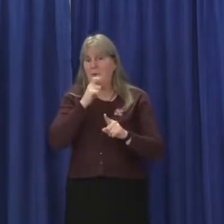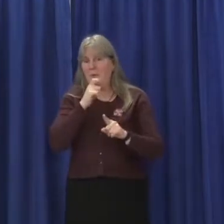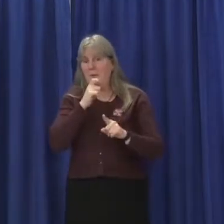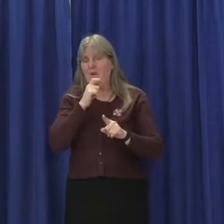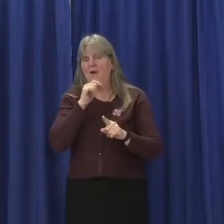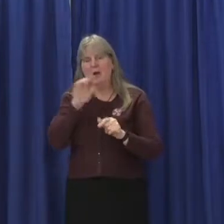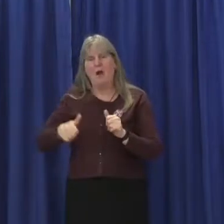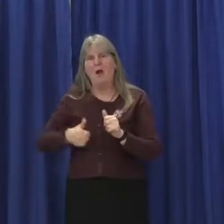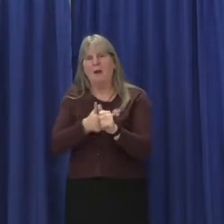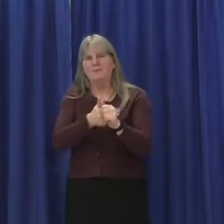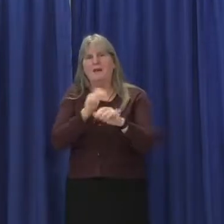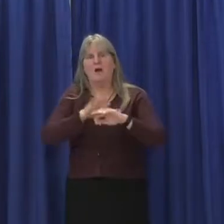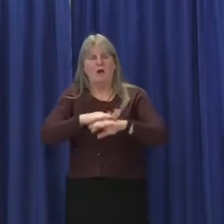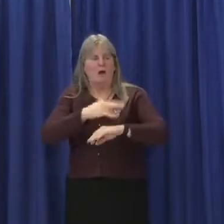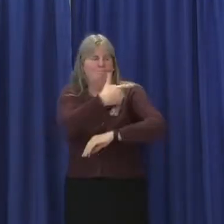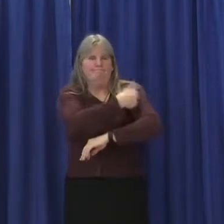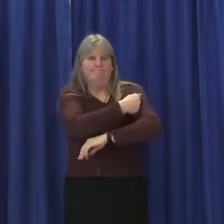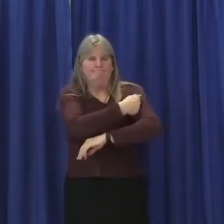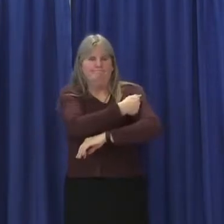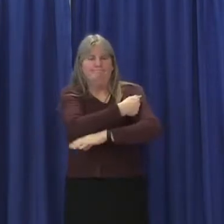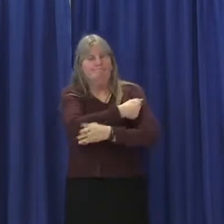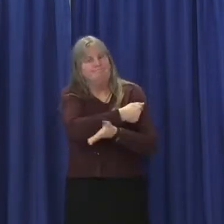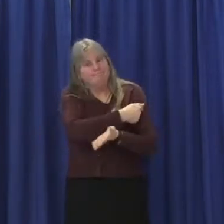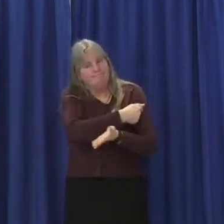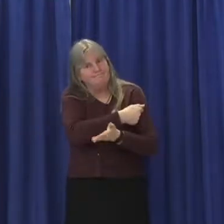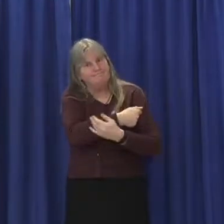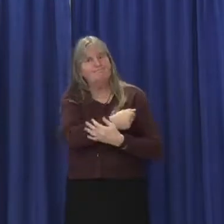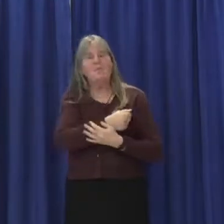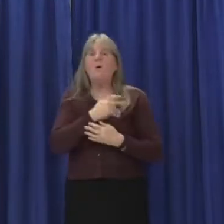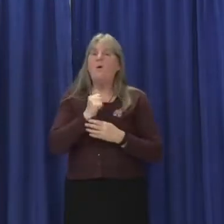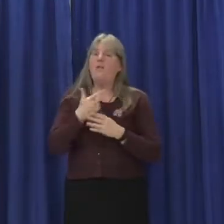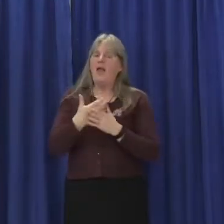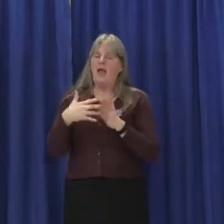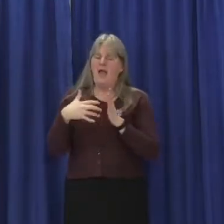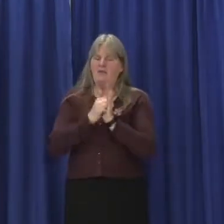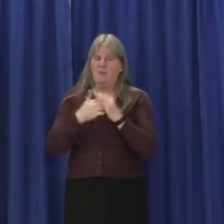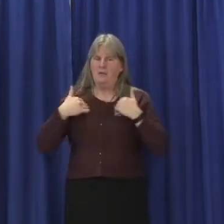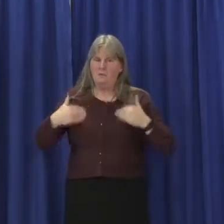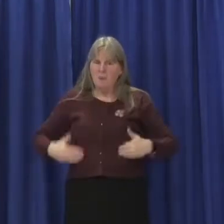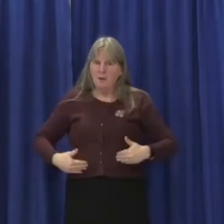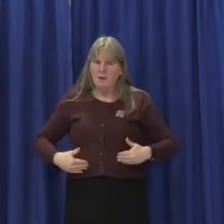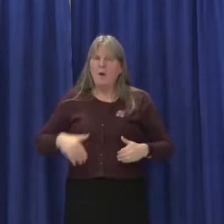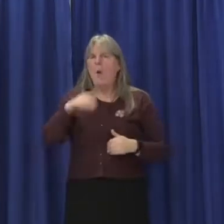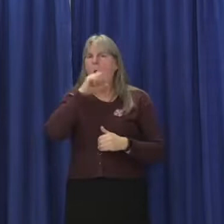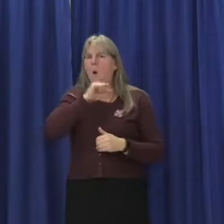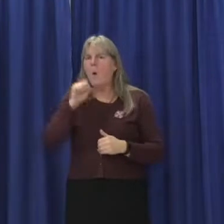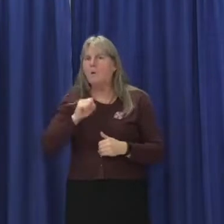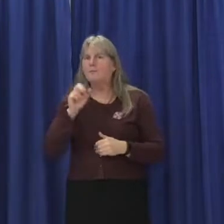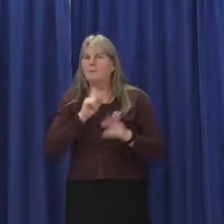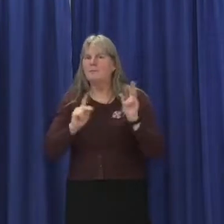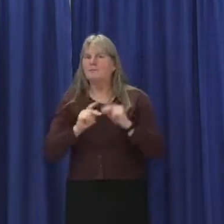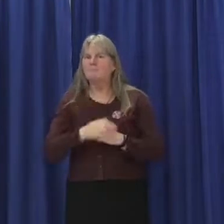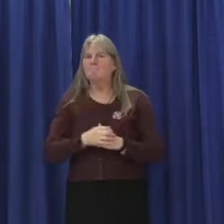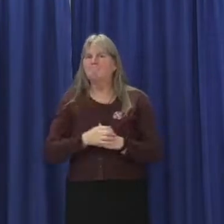their vaccinations, and those with severe immunocompromised, and the elderly. A number of chronic conditions